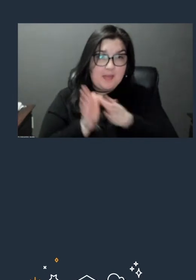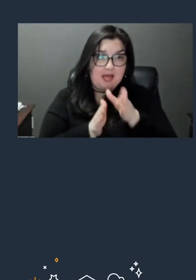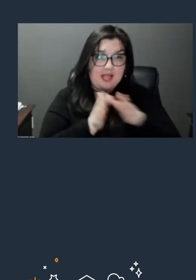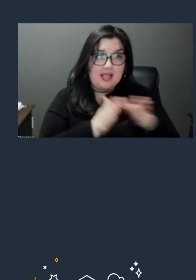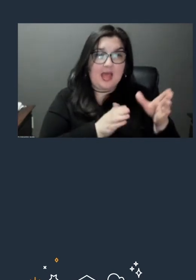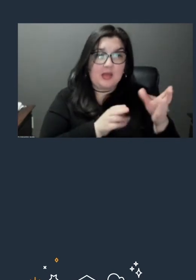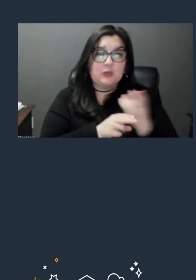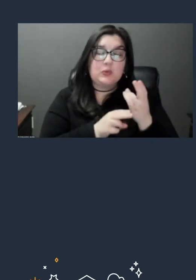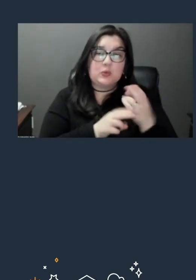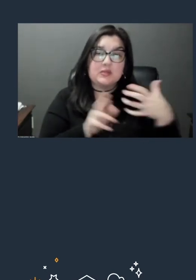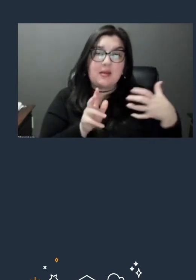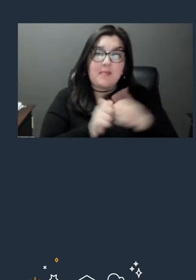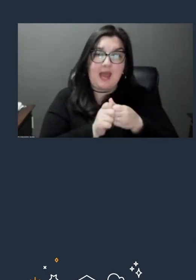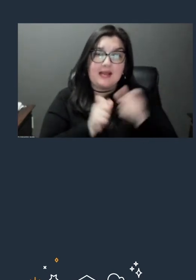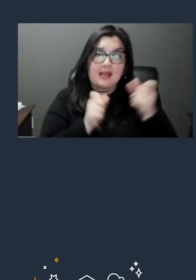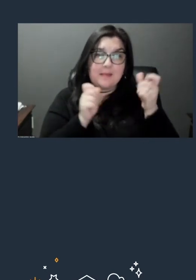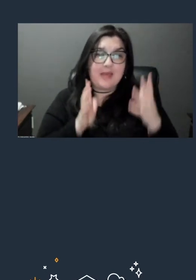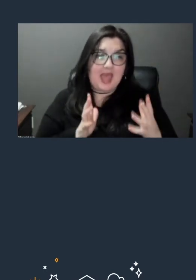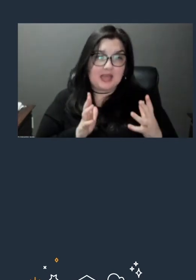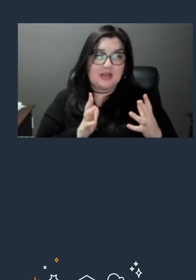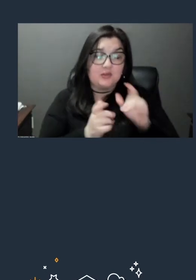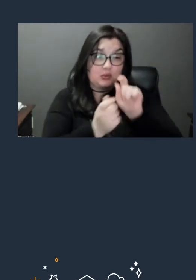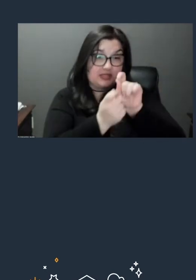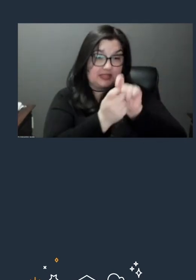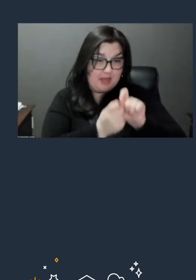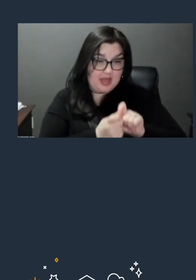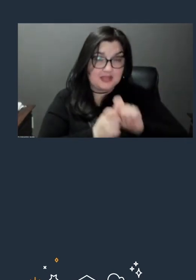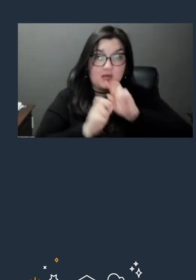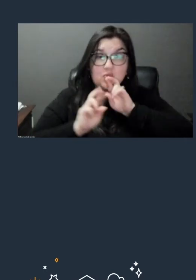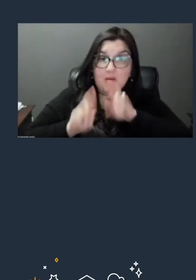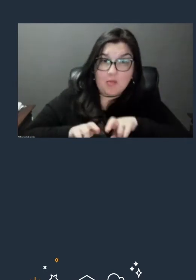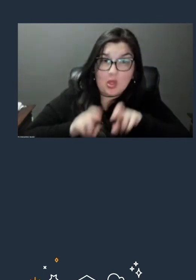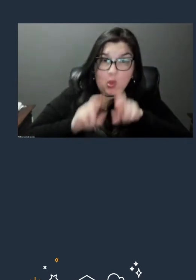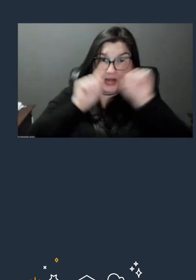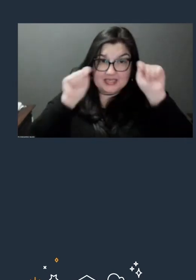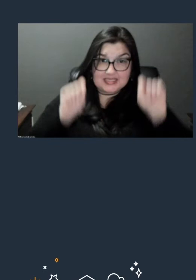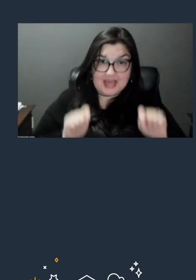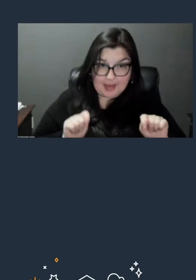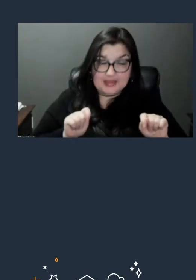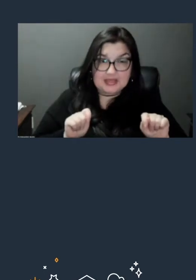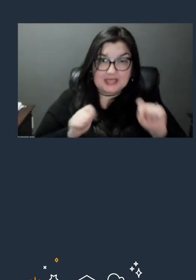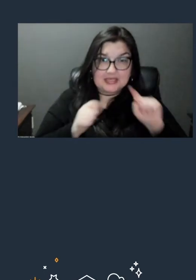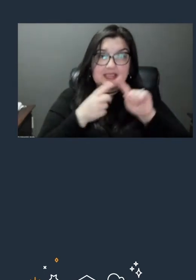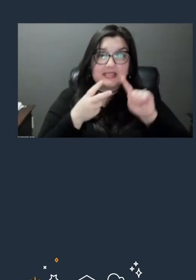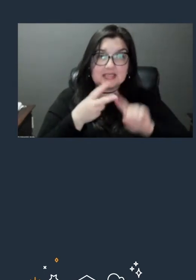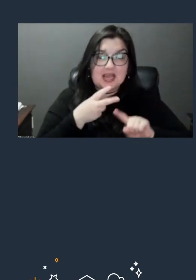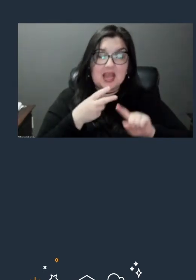So you can specify the report template, as well as give your report plan a name.